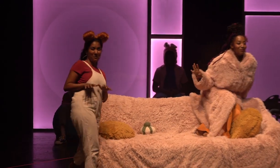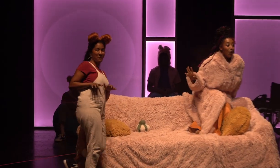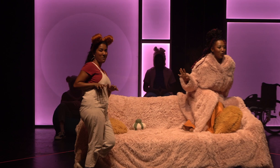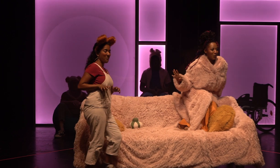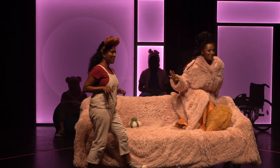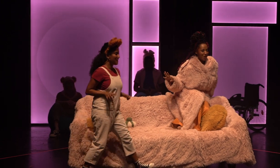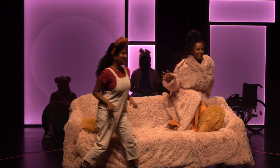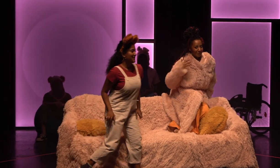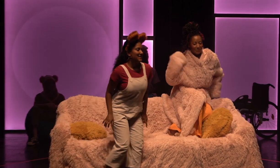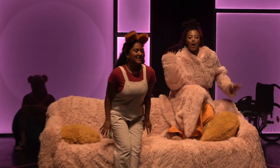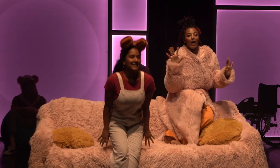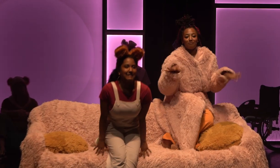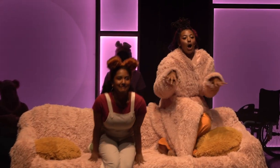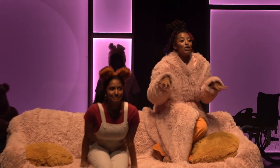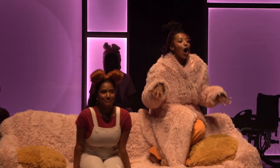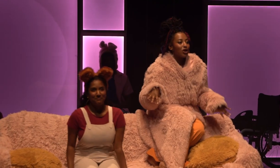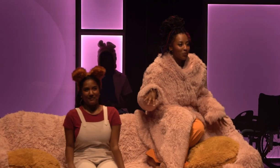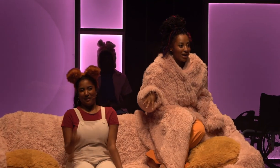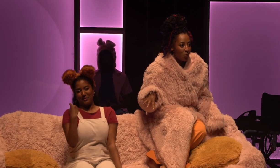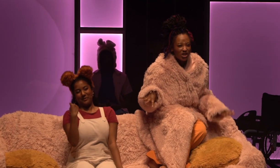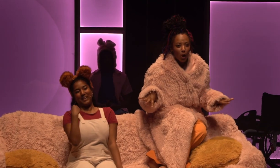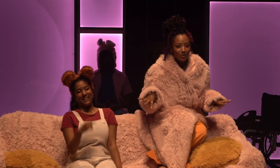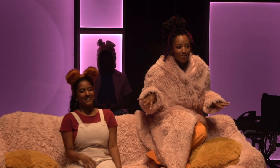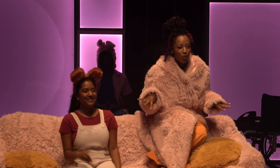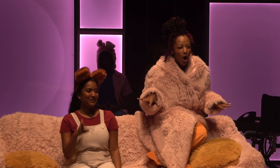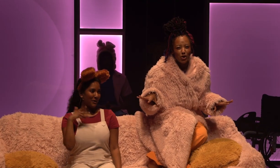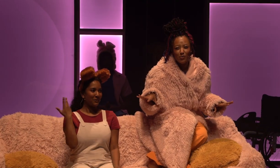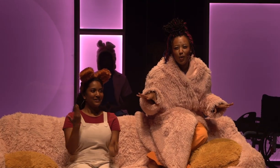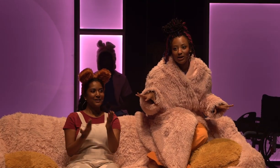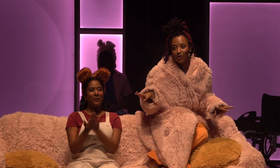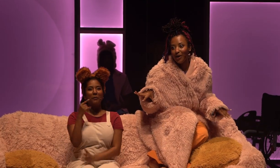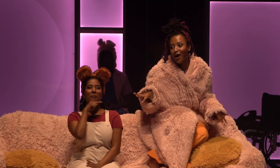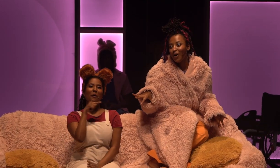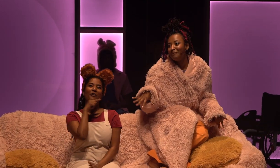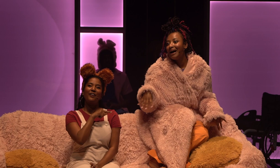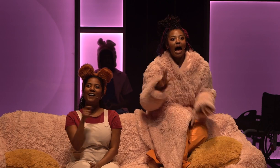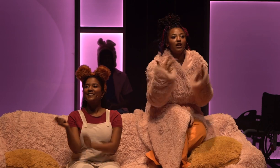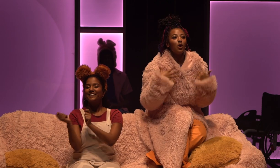Like last week when Josie brought her new boy toy home, and I don't want to be